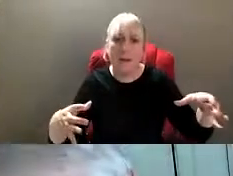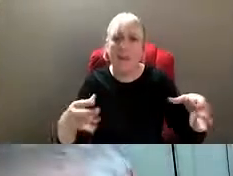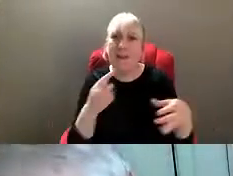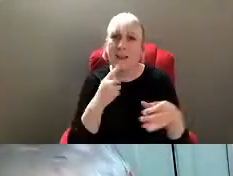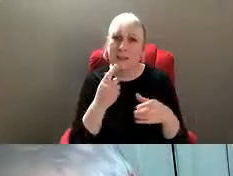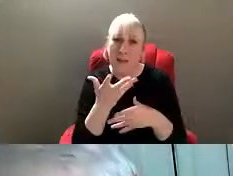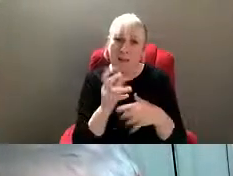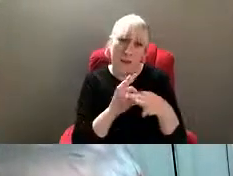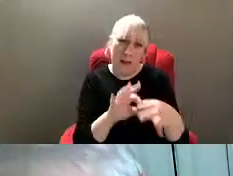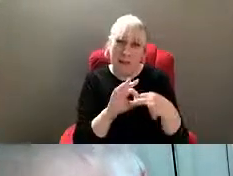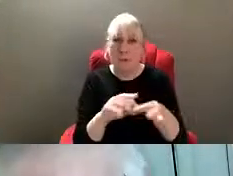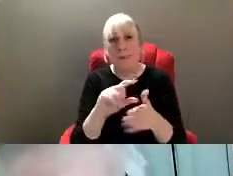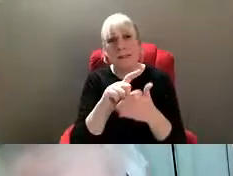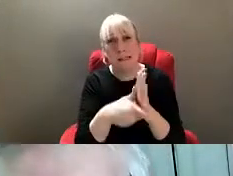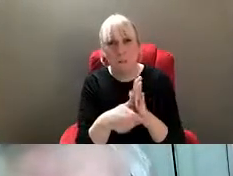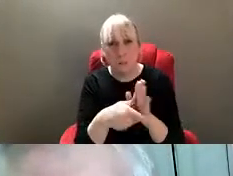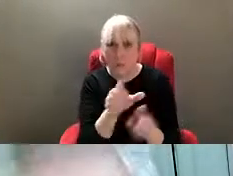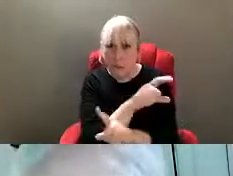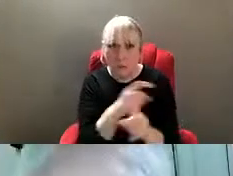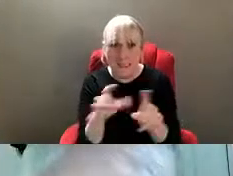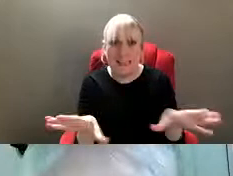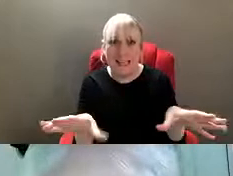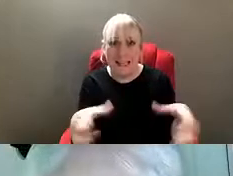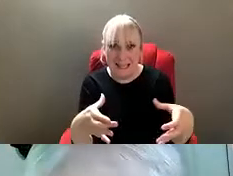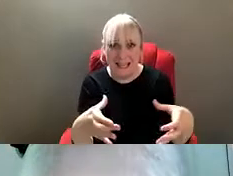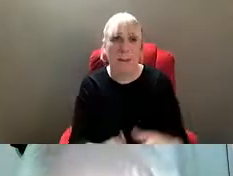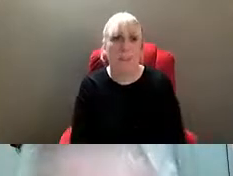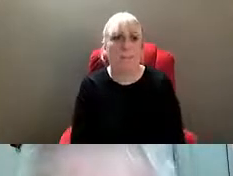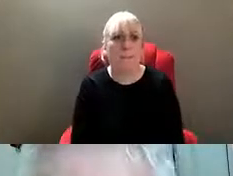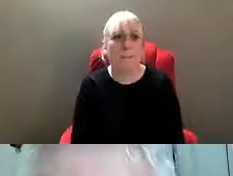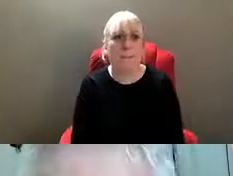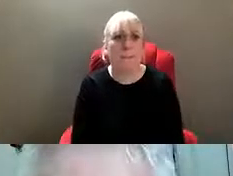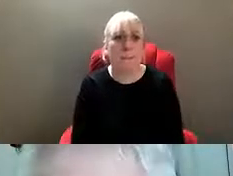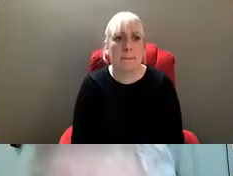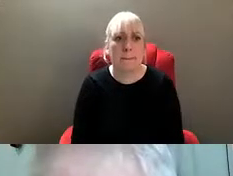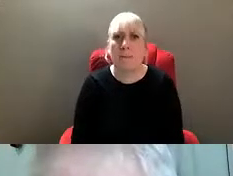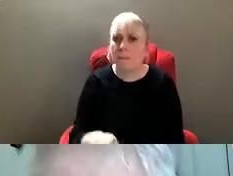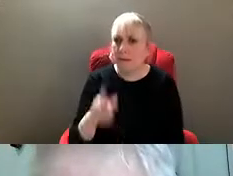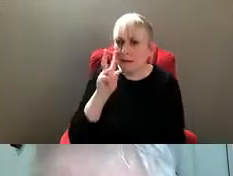well i just want to um raise that there is a feedback in the chat room from maya